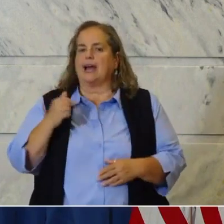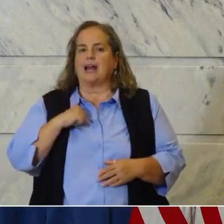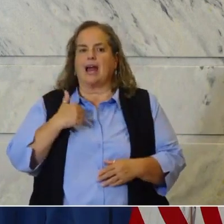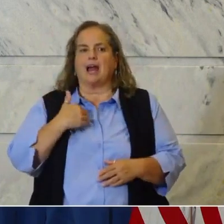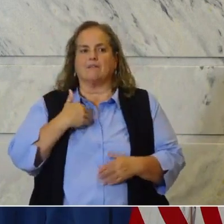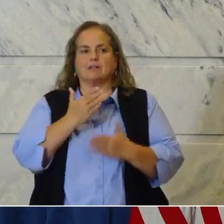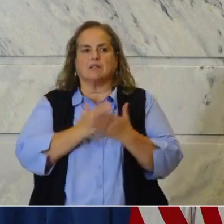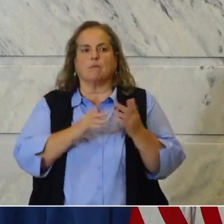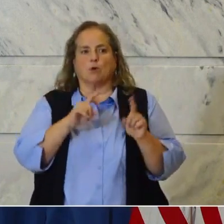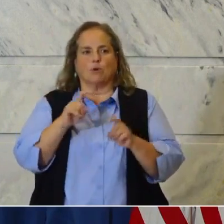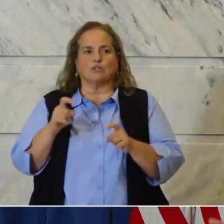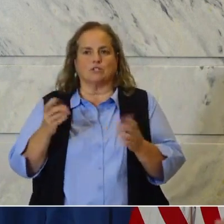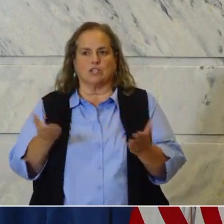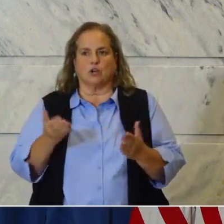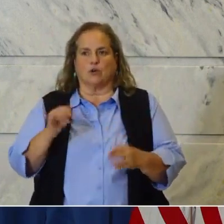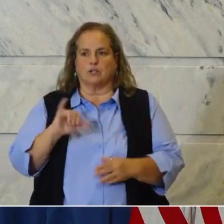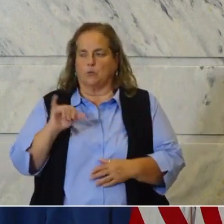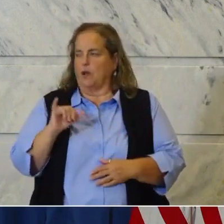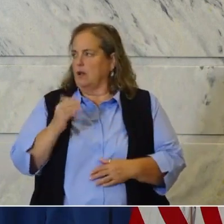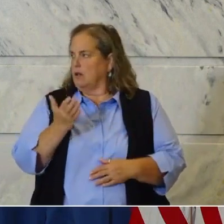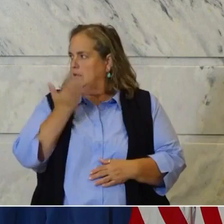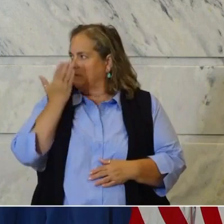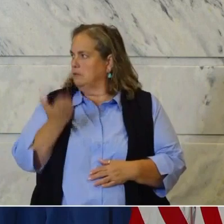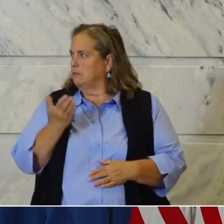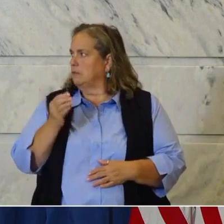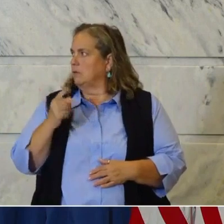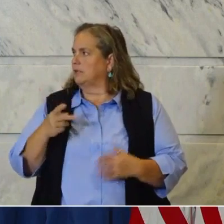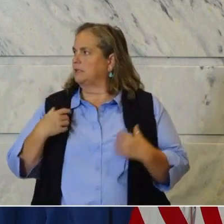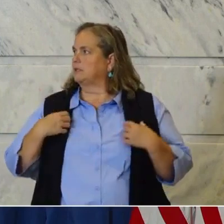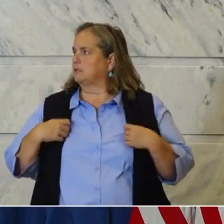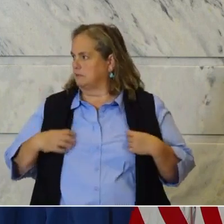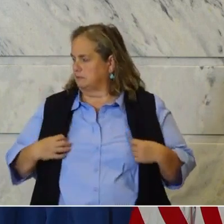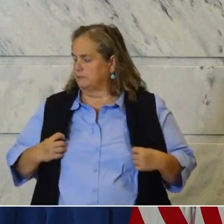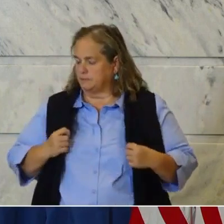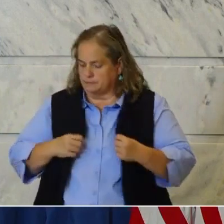questions here as well. Kick yourself, Joe with the decision.